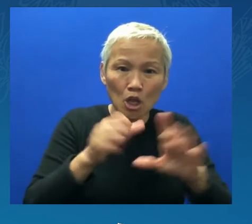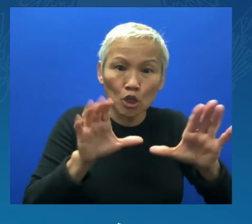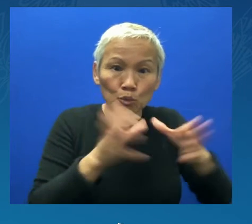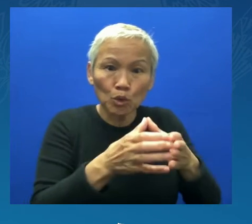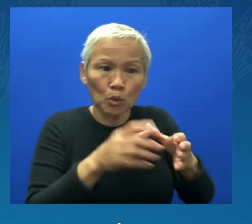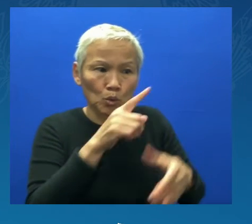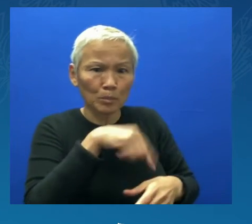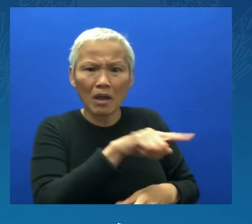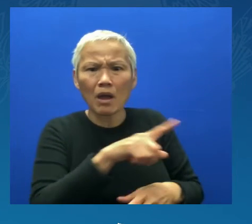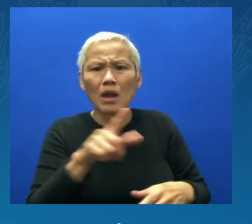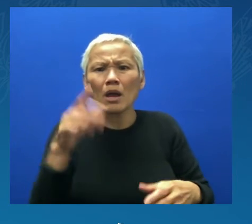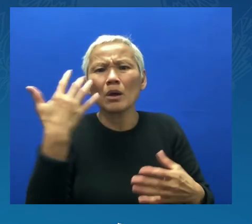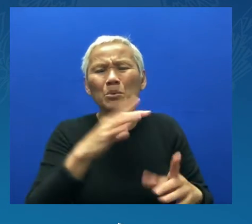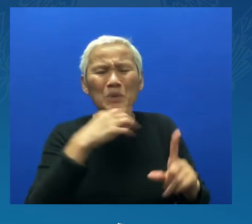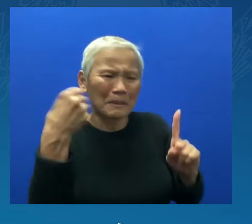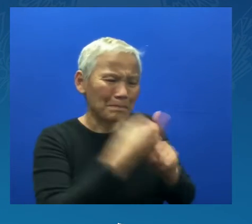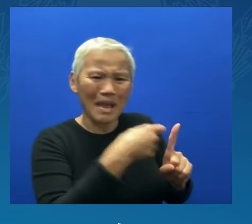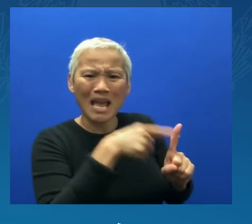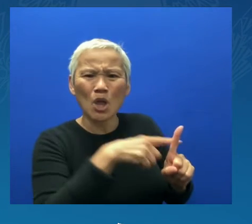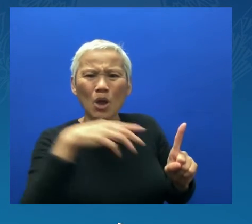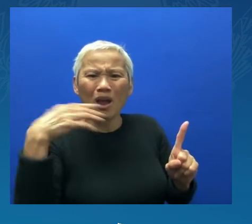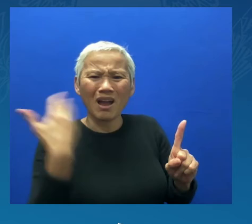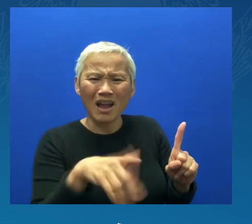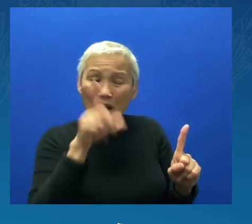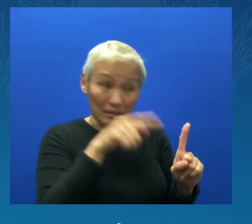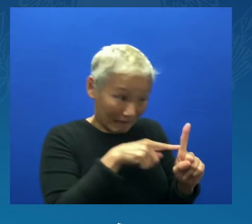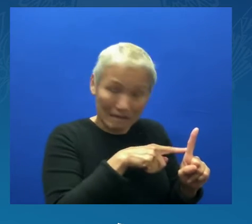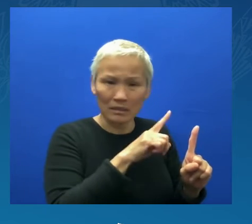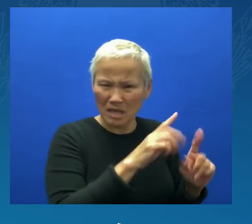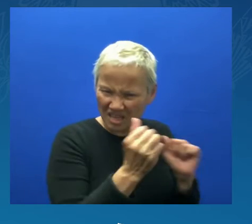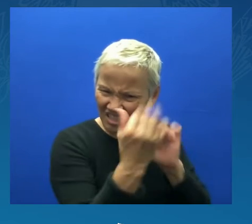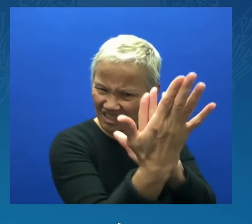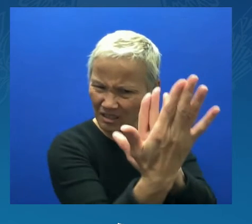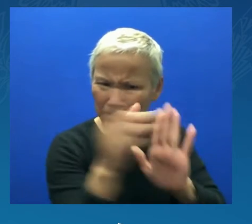But in addition to that, I've convened faith leaders and students